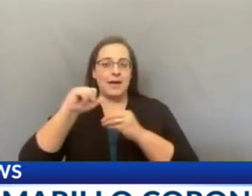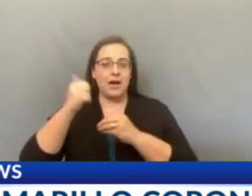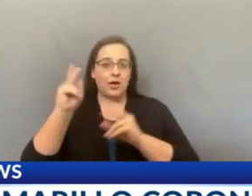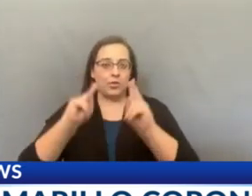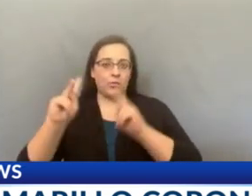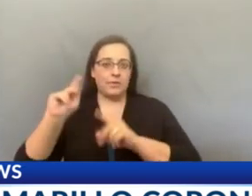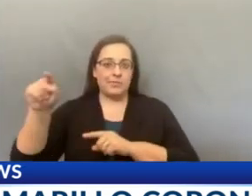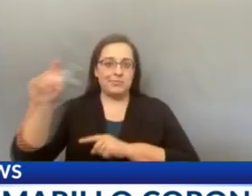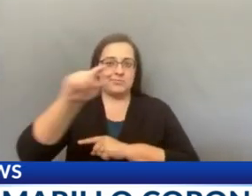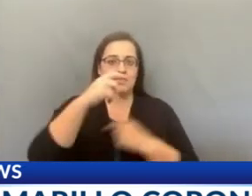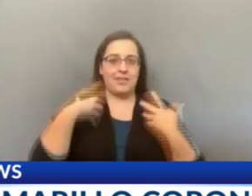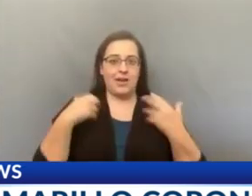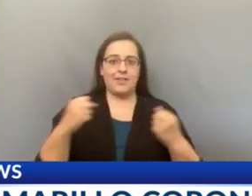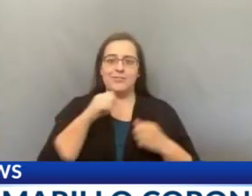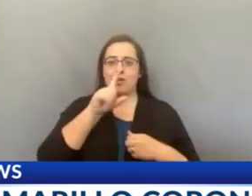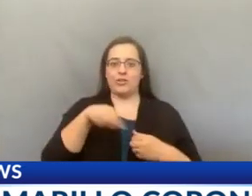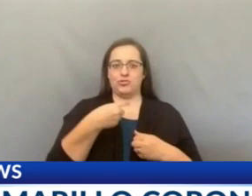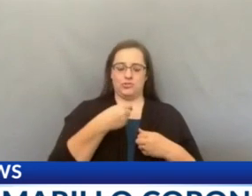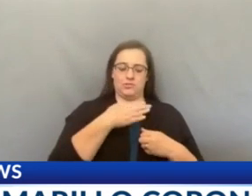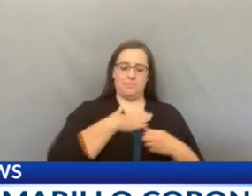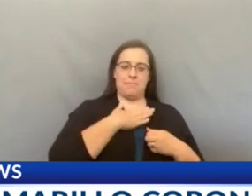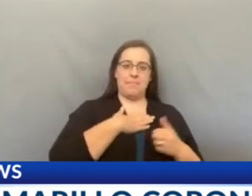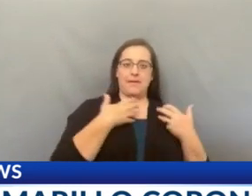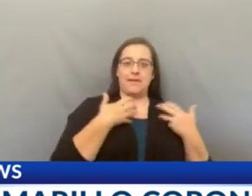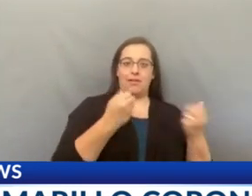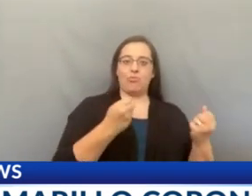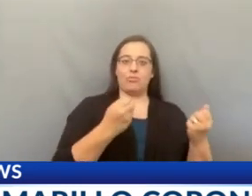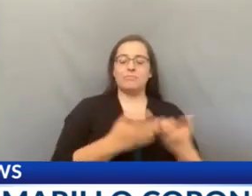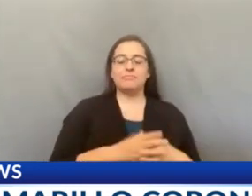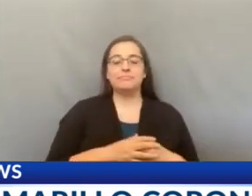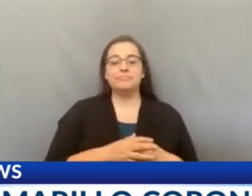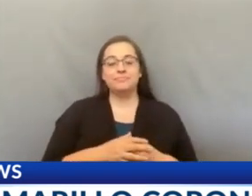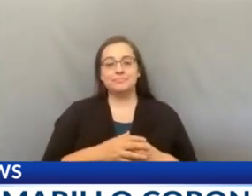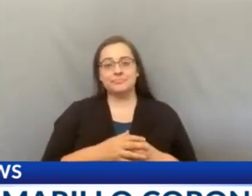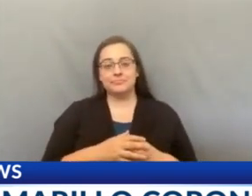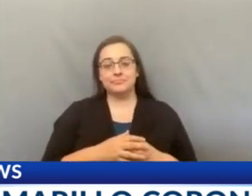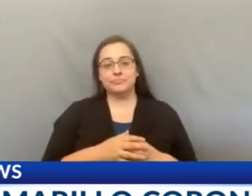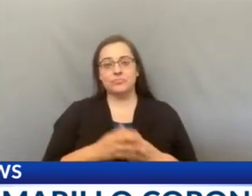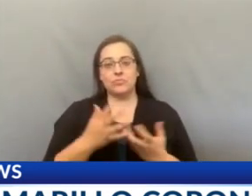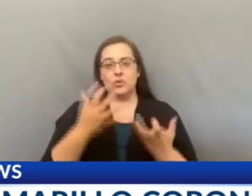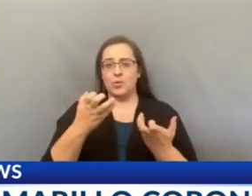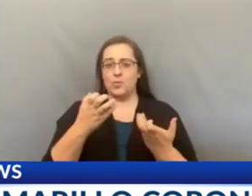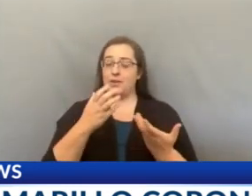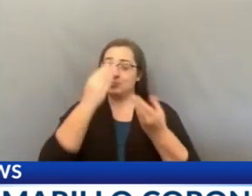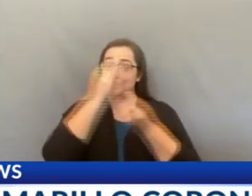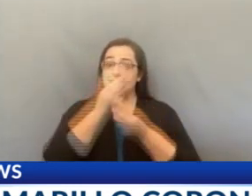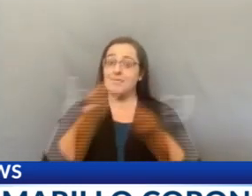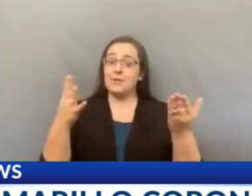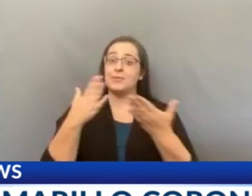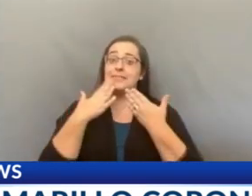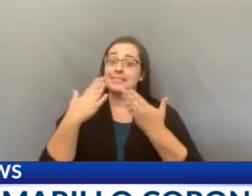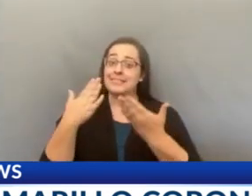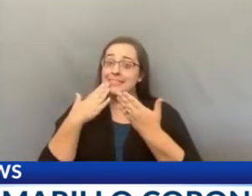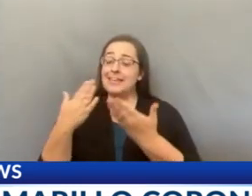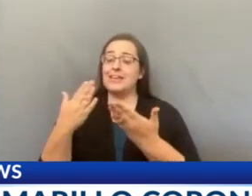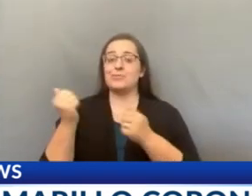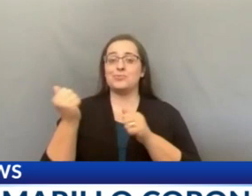WHERE A MASK, WASH OUR HANDS, BE SOCIALLY DISTANT, CONSIDERING